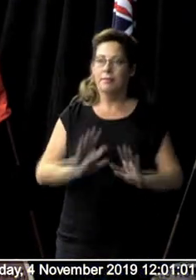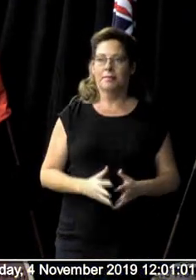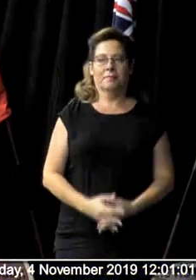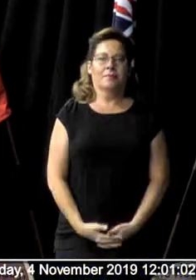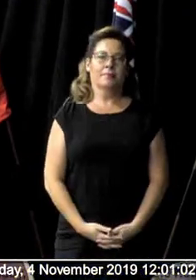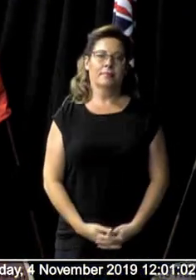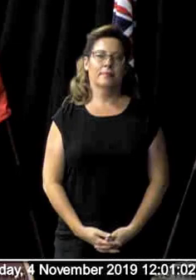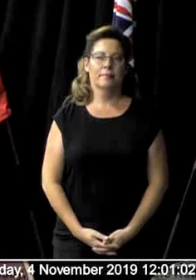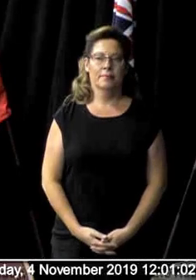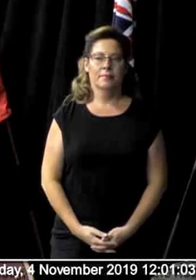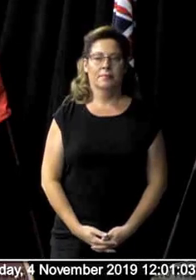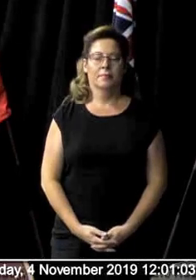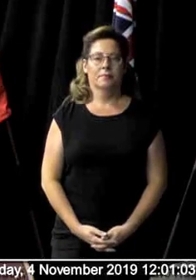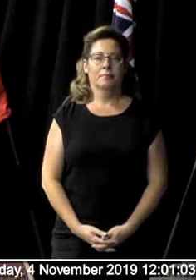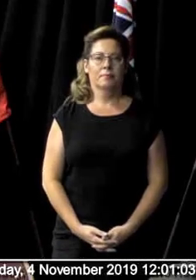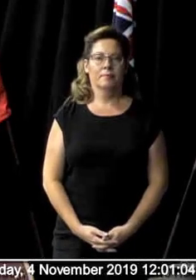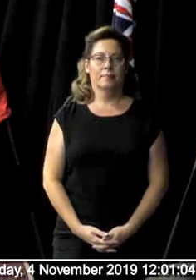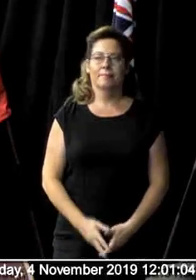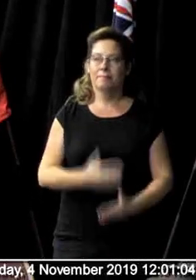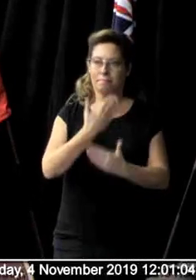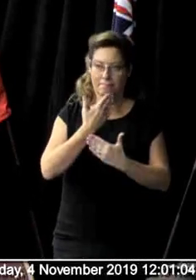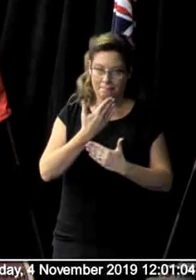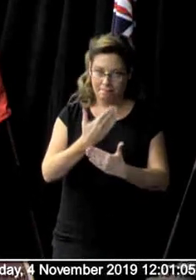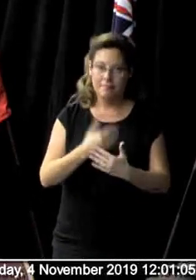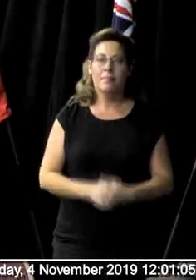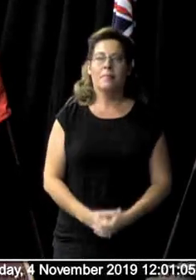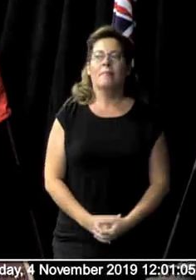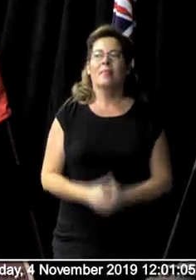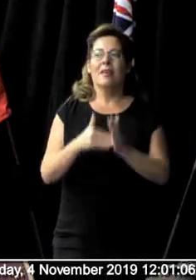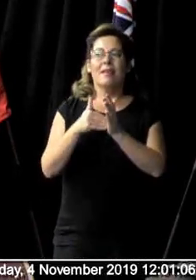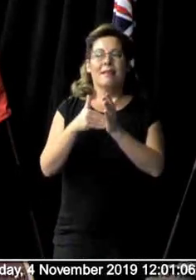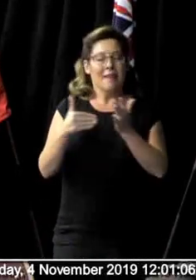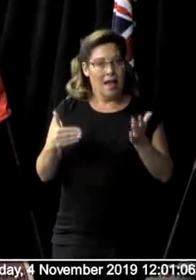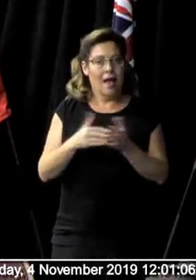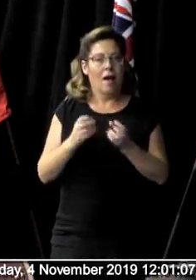May I then move to the formal tender of Tender Bundle Part A.